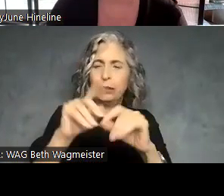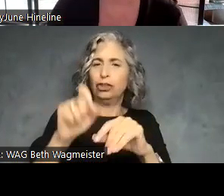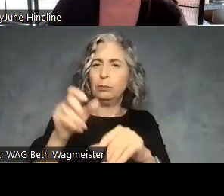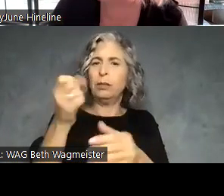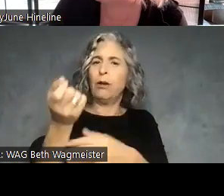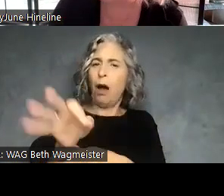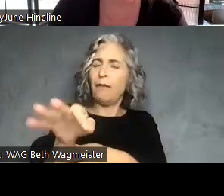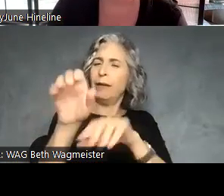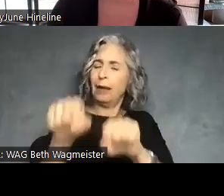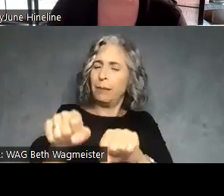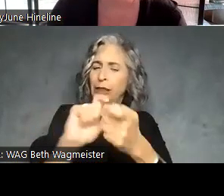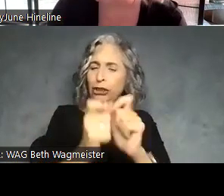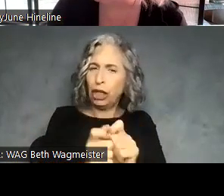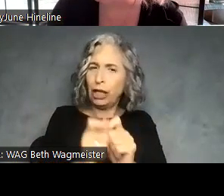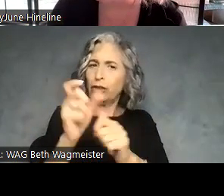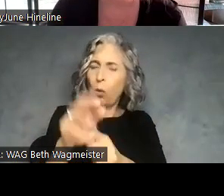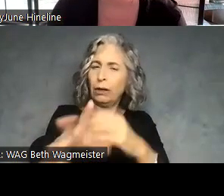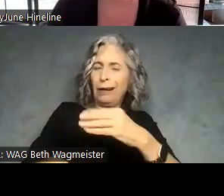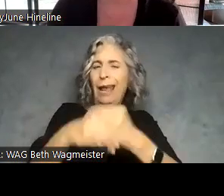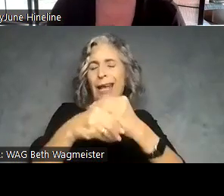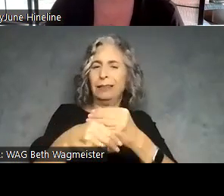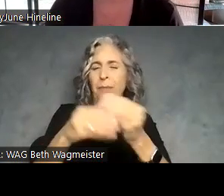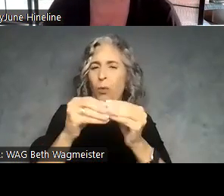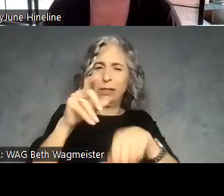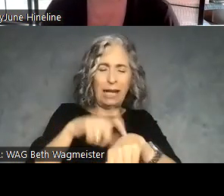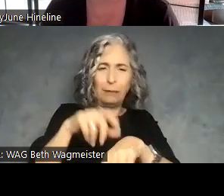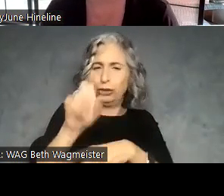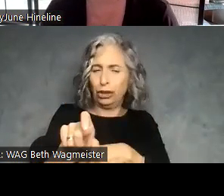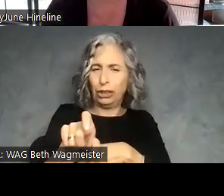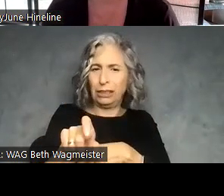Someone who relies on screen reading software because they are blind or maybe they have a